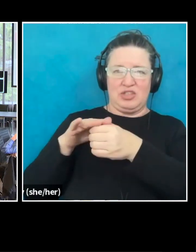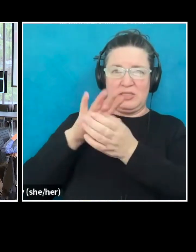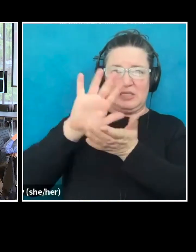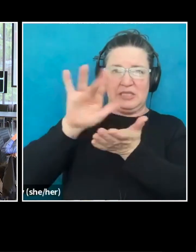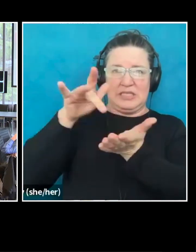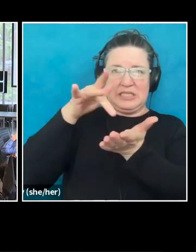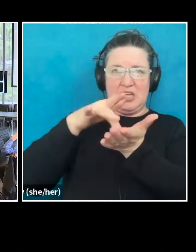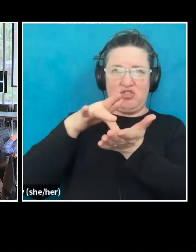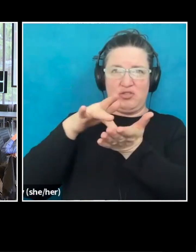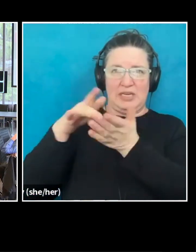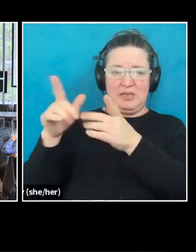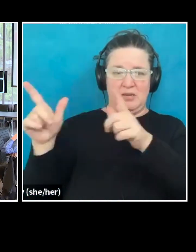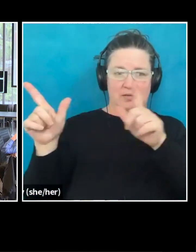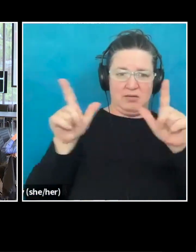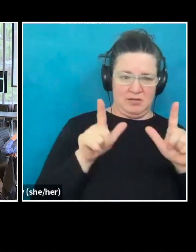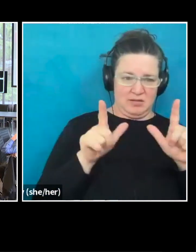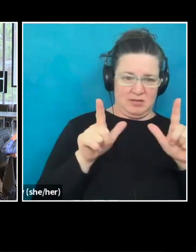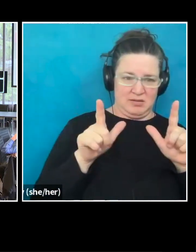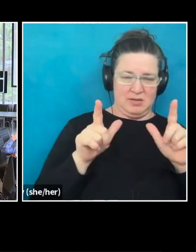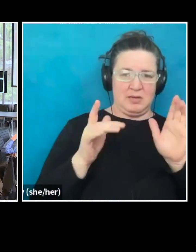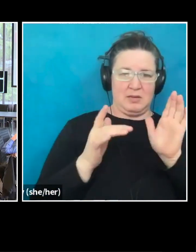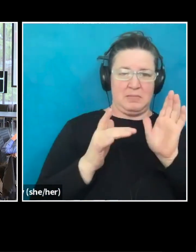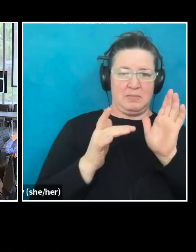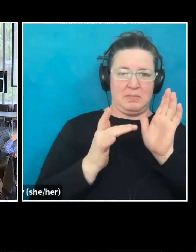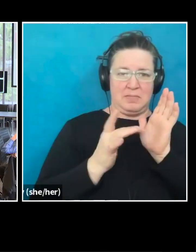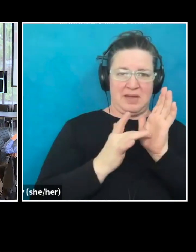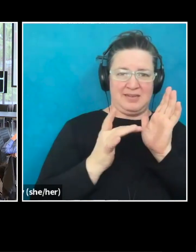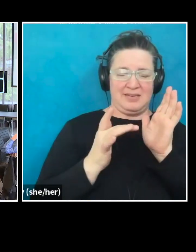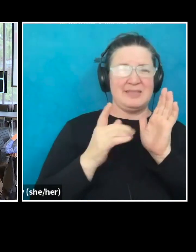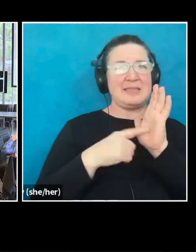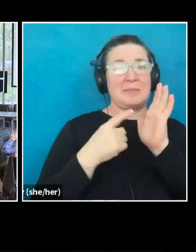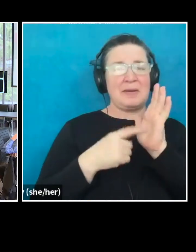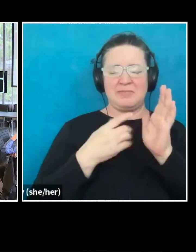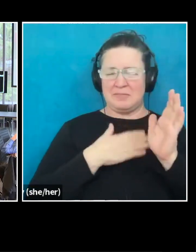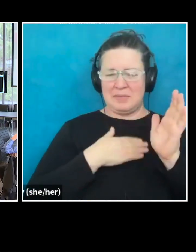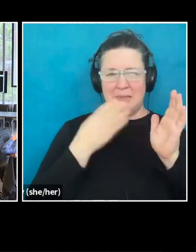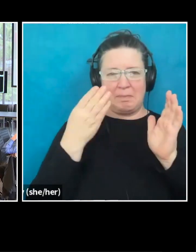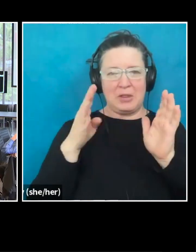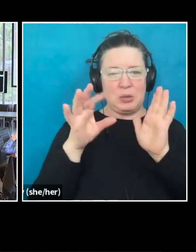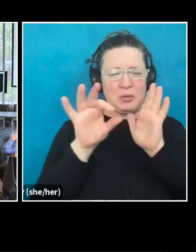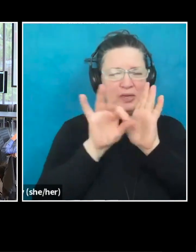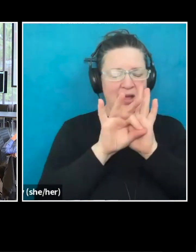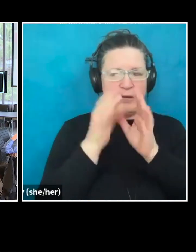everyone Yeah, because sometimes I lose my blue dot and then I have to go like swimming around